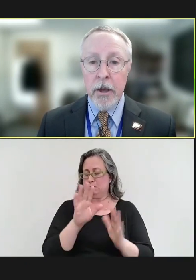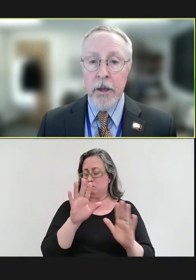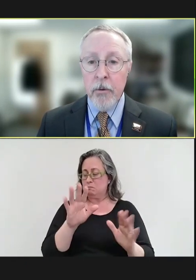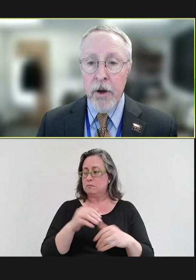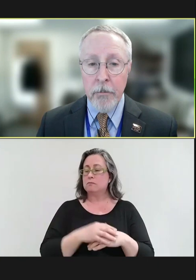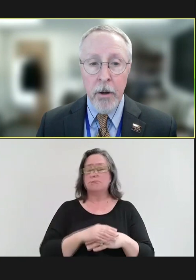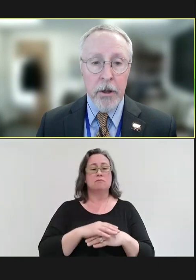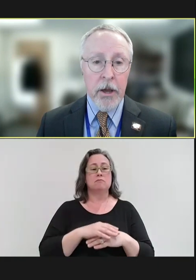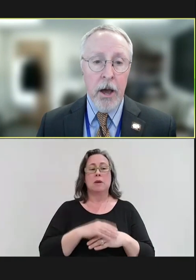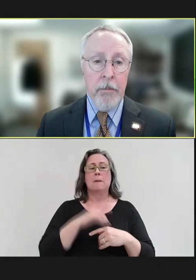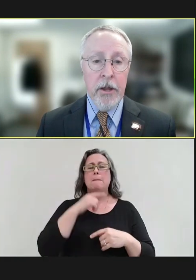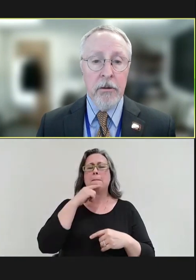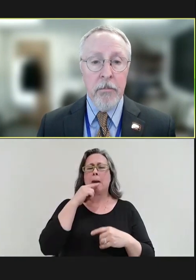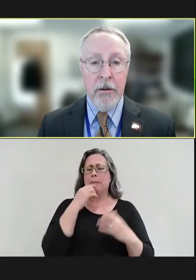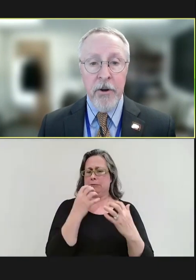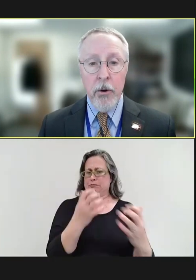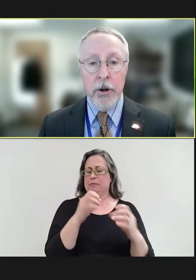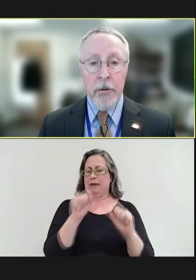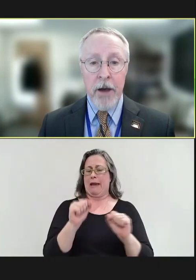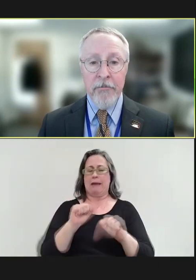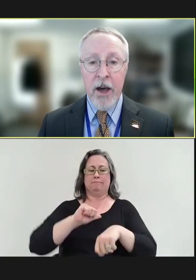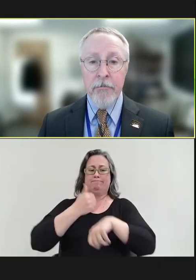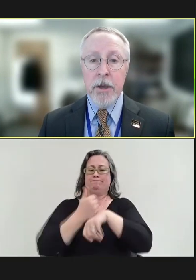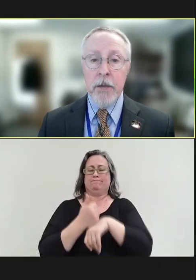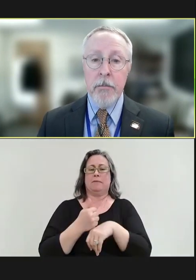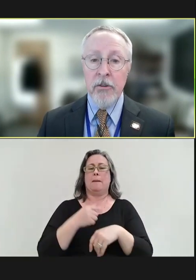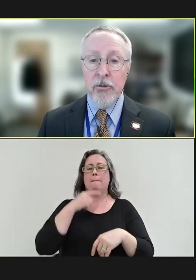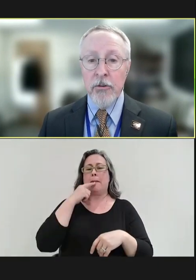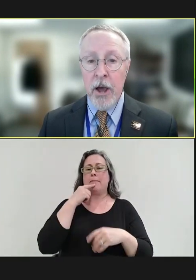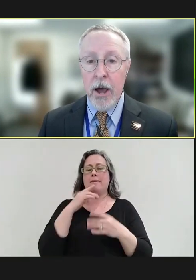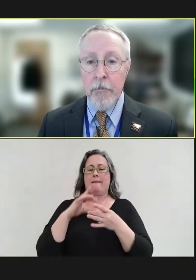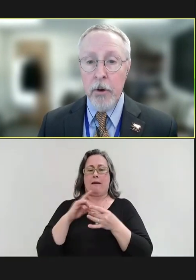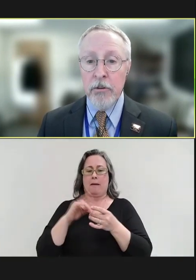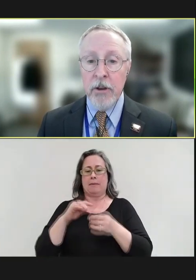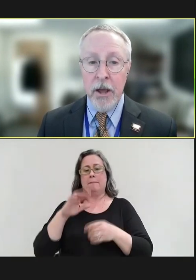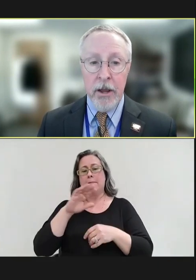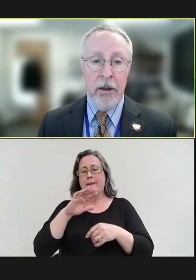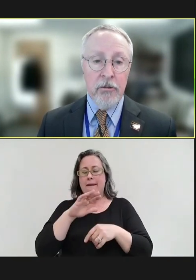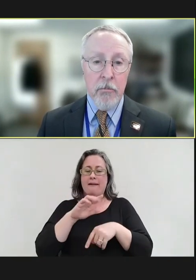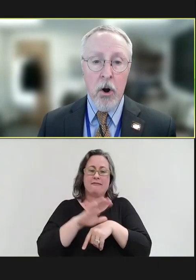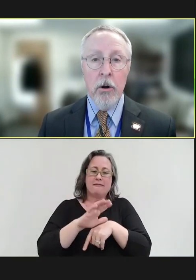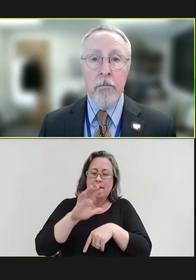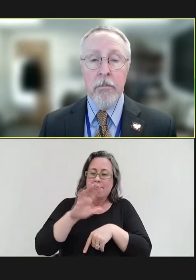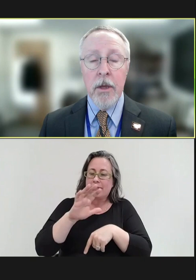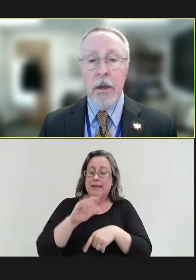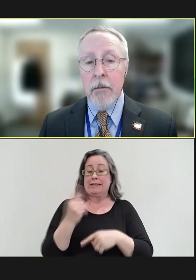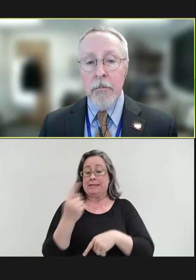can provide public comment by phone at about 5:00 p.m. Eastern Time, both today and tomorrow.